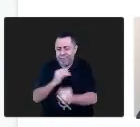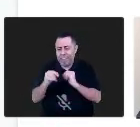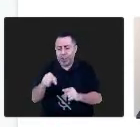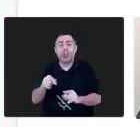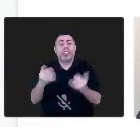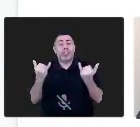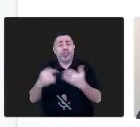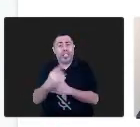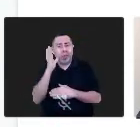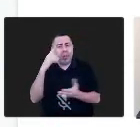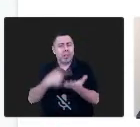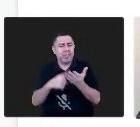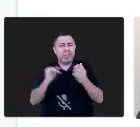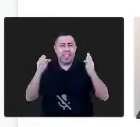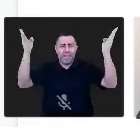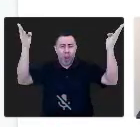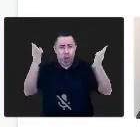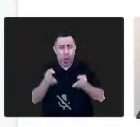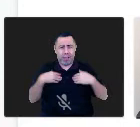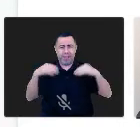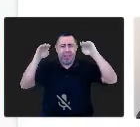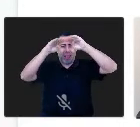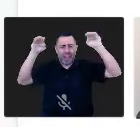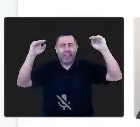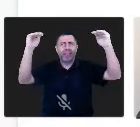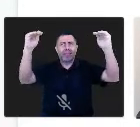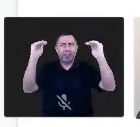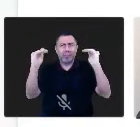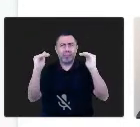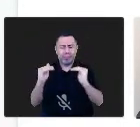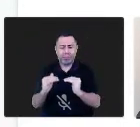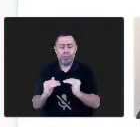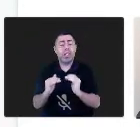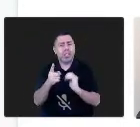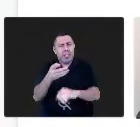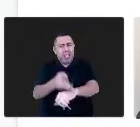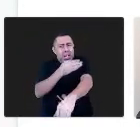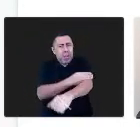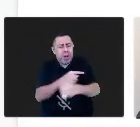those parts but um most people typically have the biggest problem on the first step of the funnel